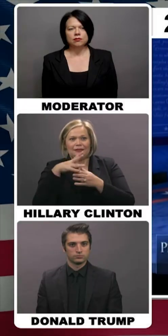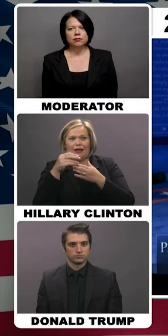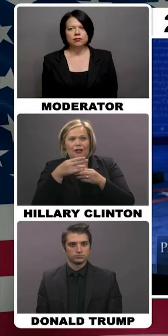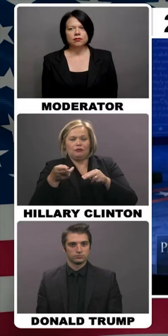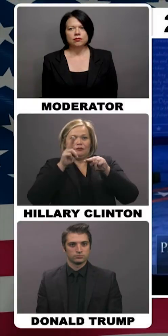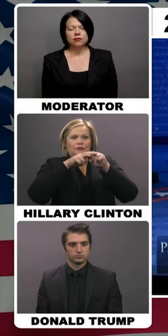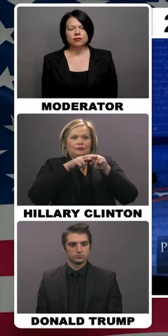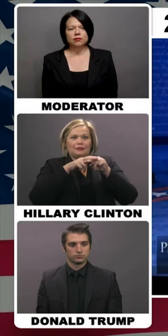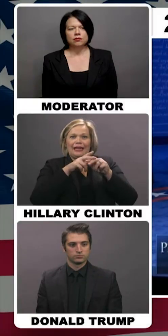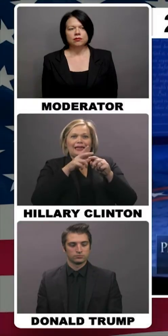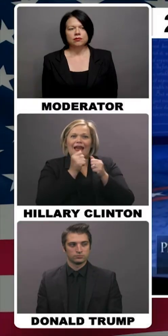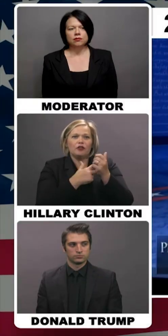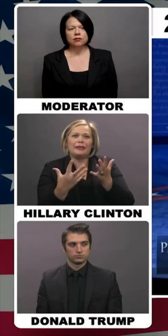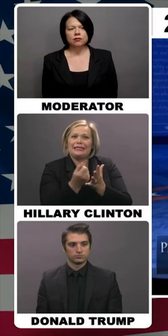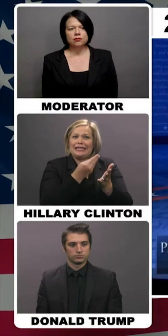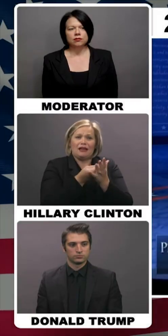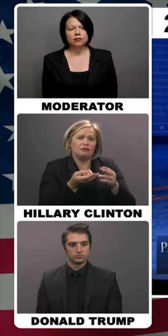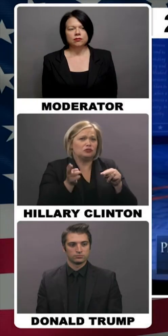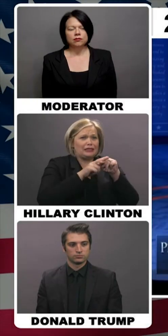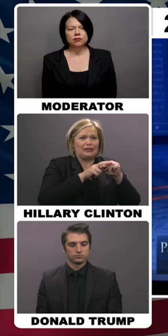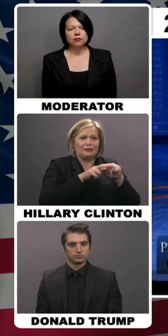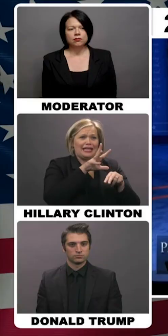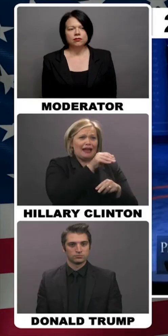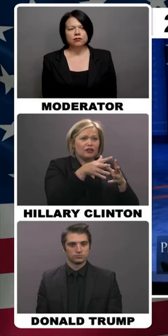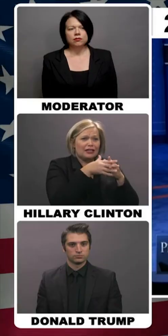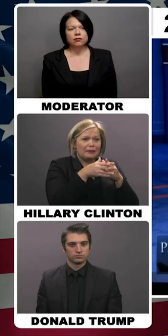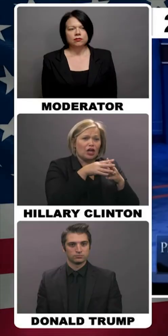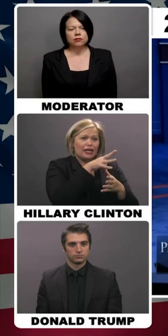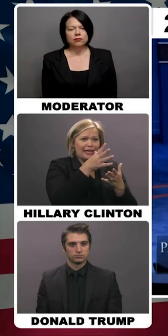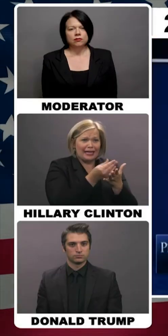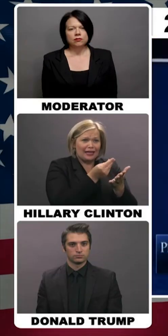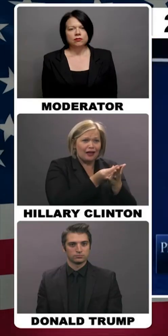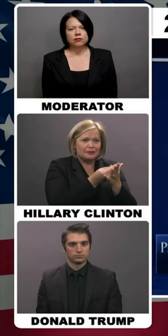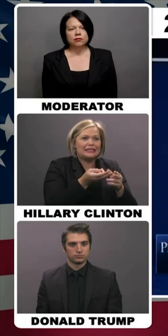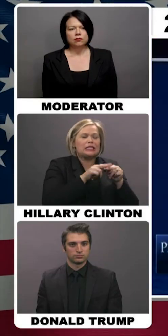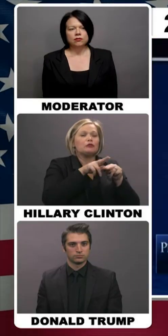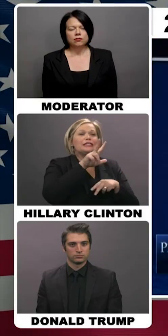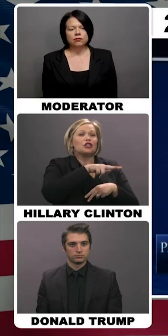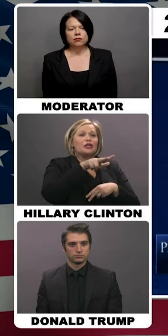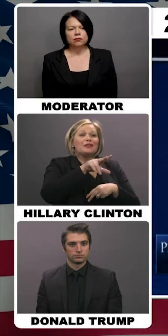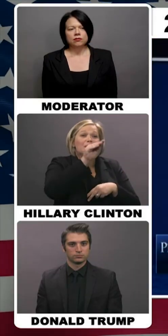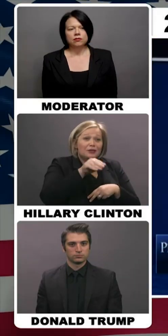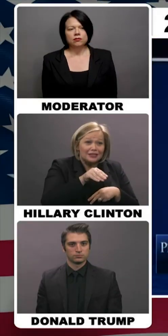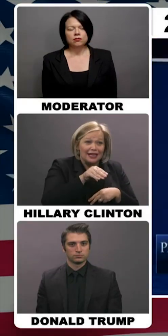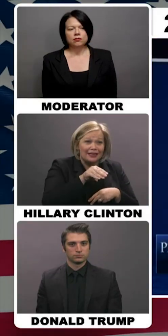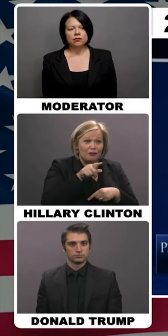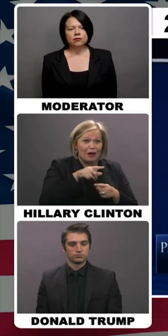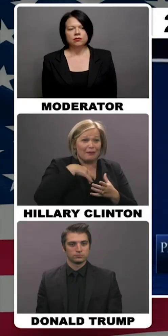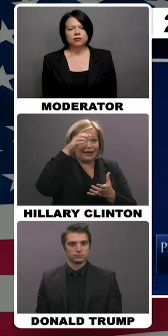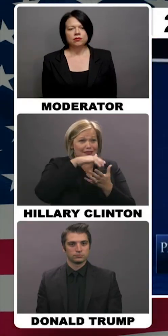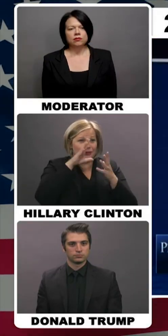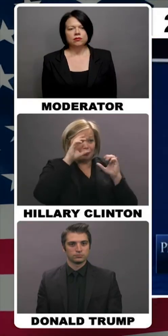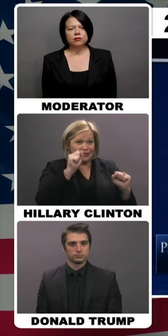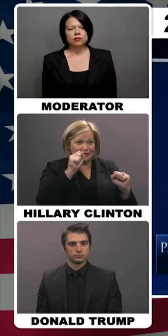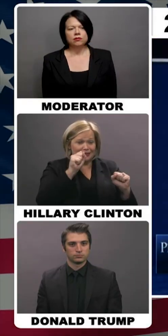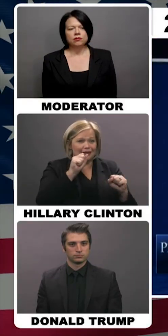Everybody. African-American incomes went up 33%. And it's not just because I worked with George W. Bush